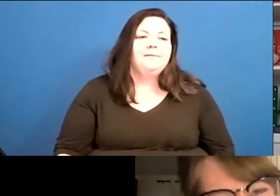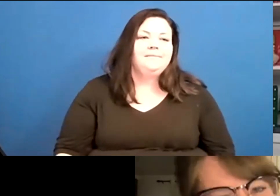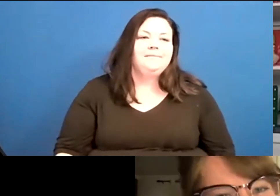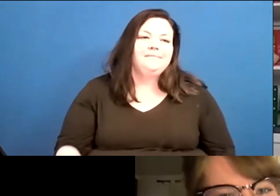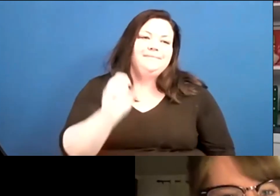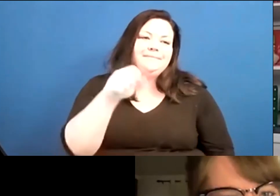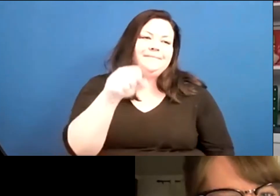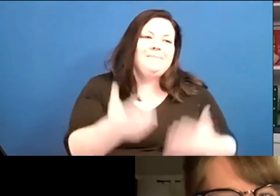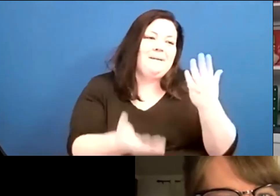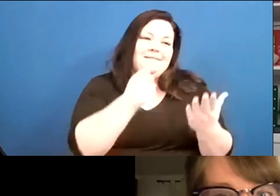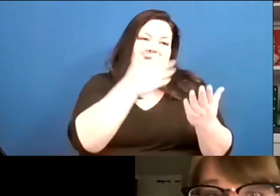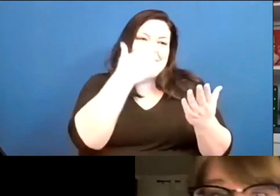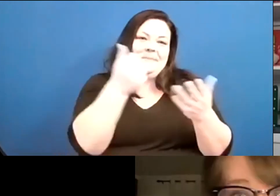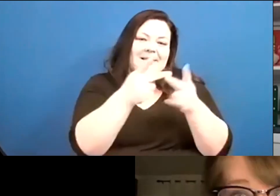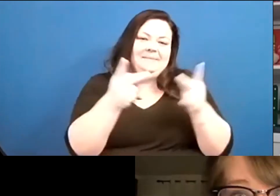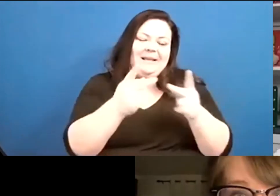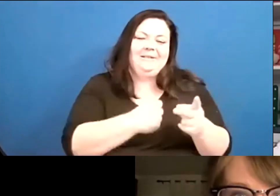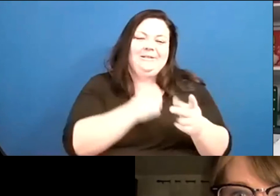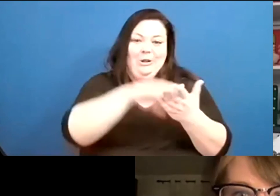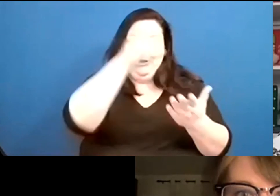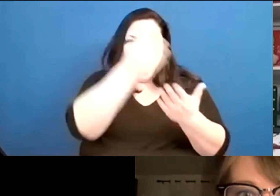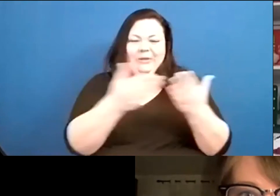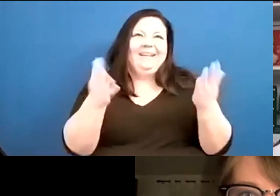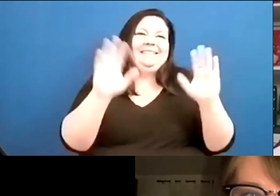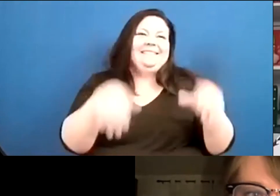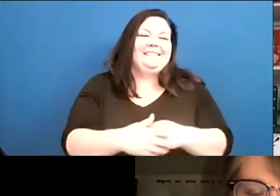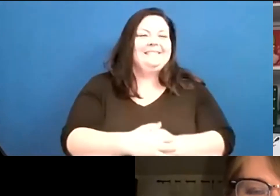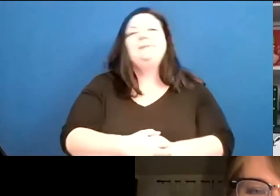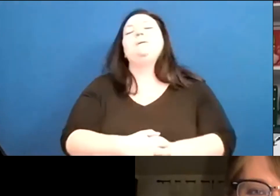best place to learn things anyway. But you know what i mean that for me, I'm